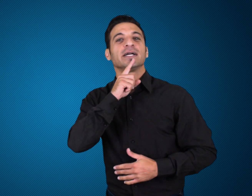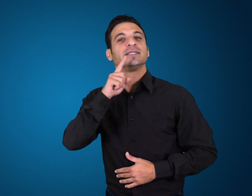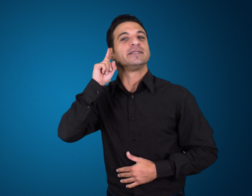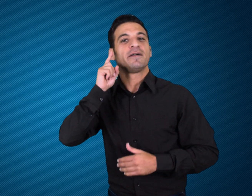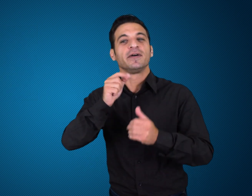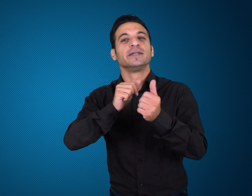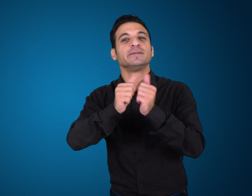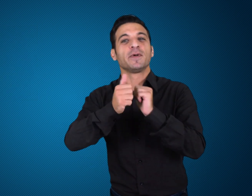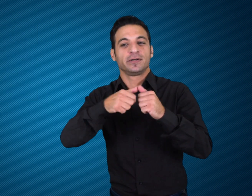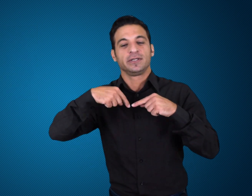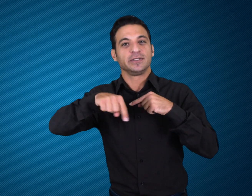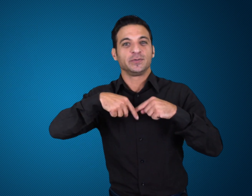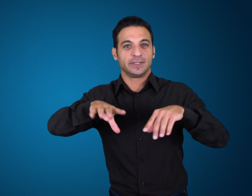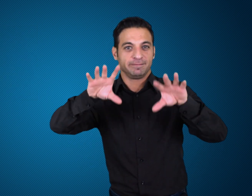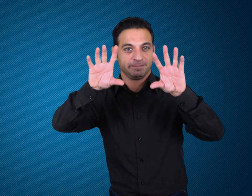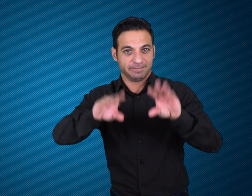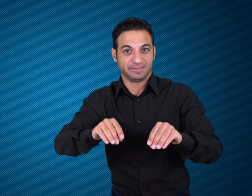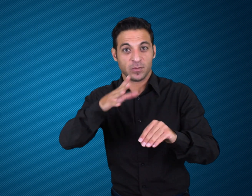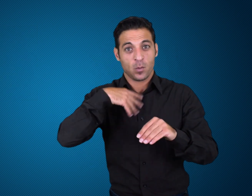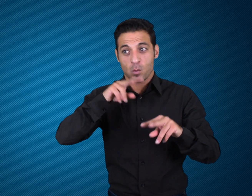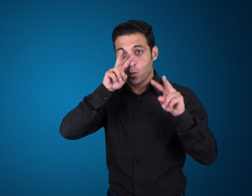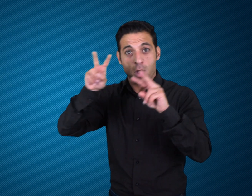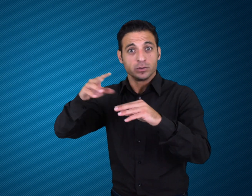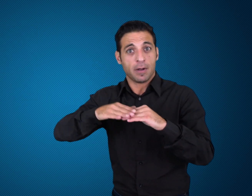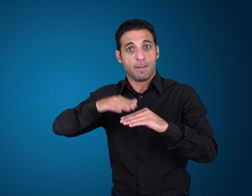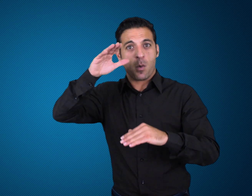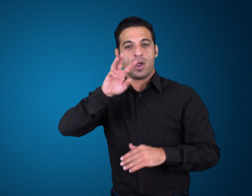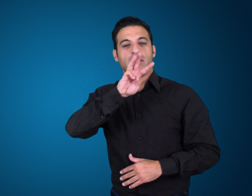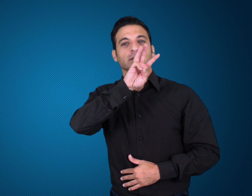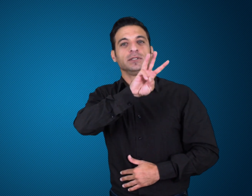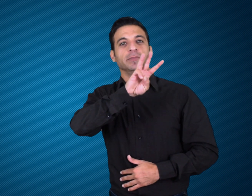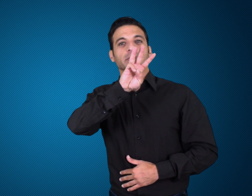That’s it for SportsDeaf this week.